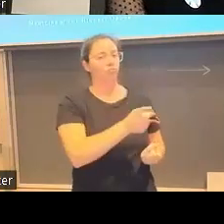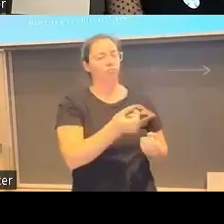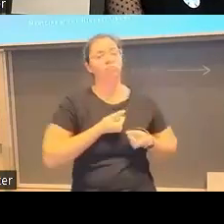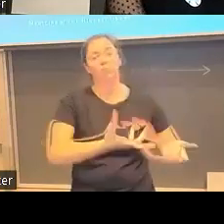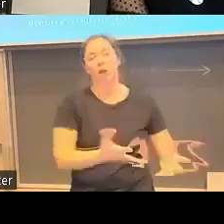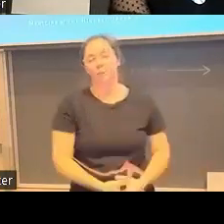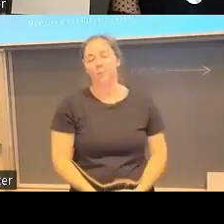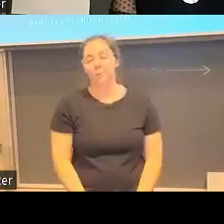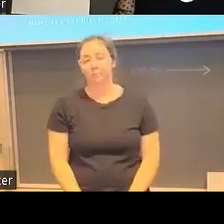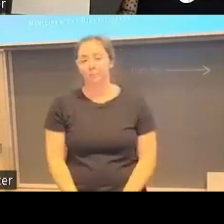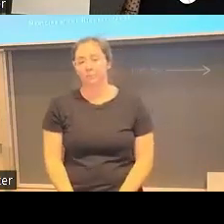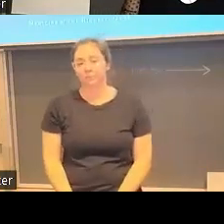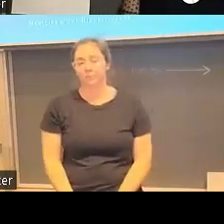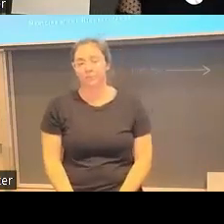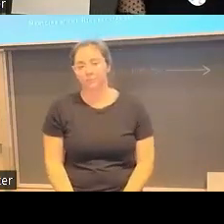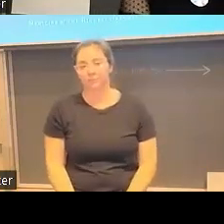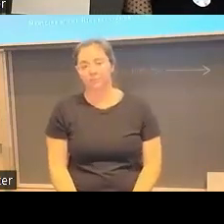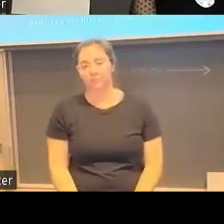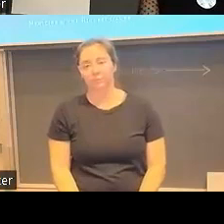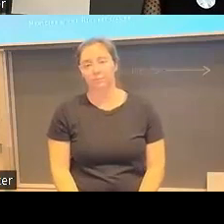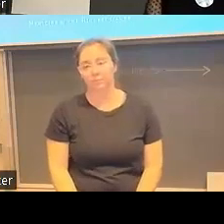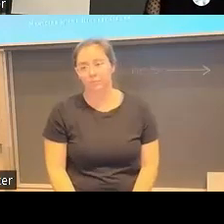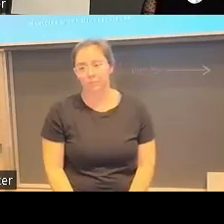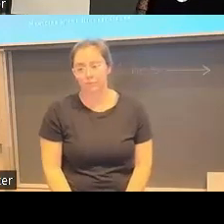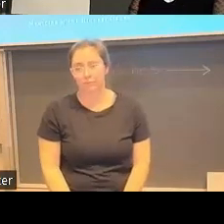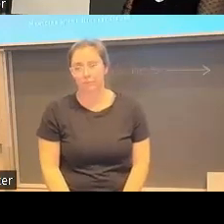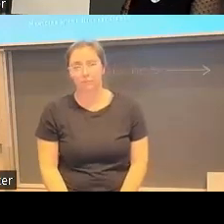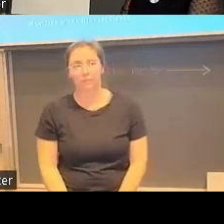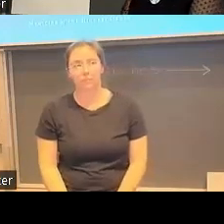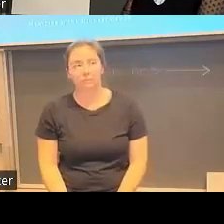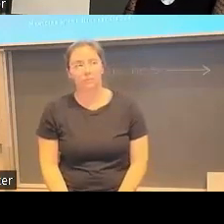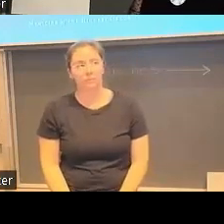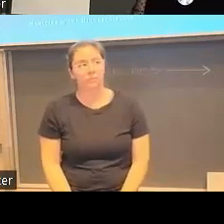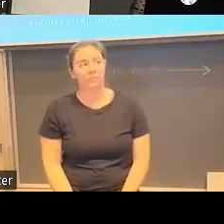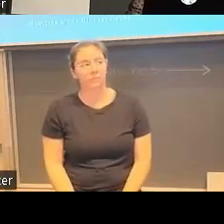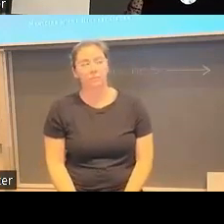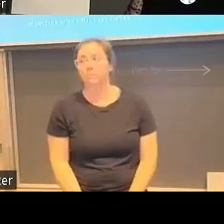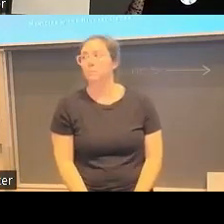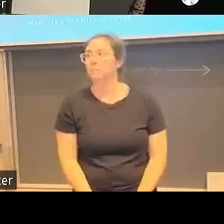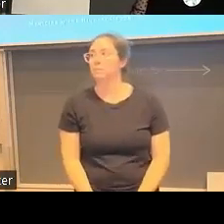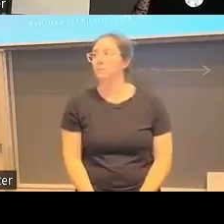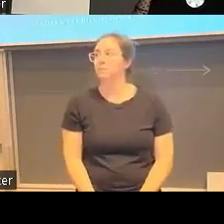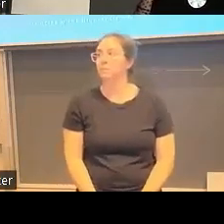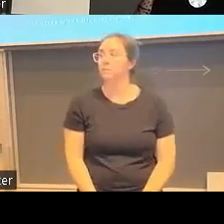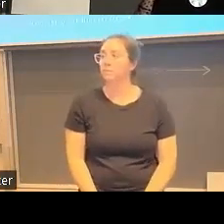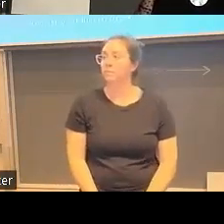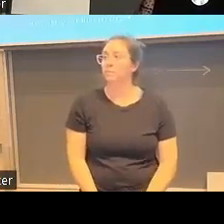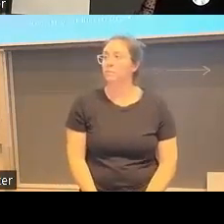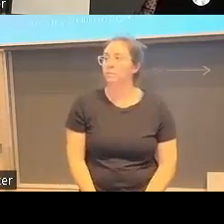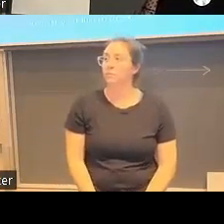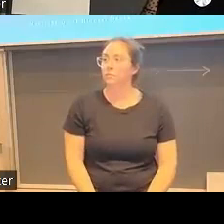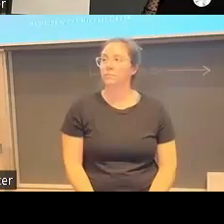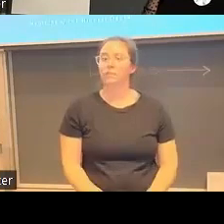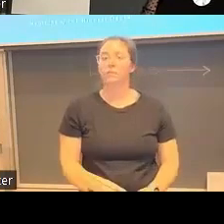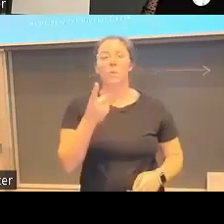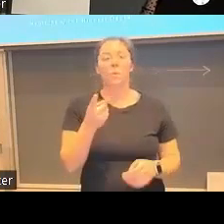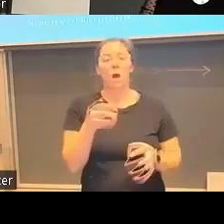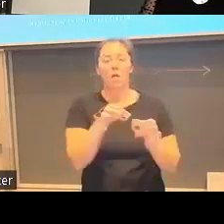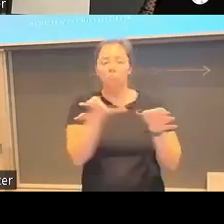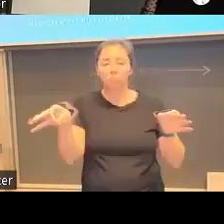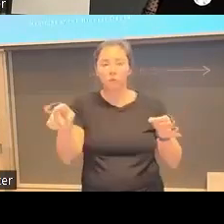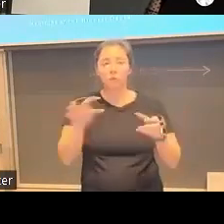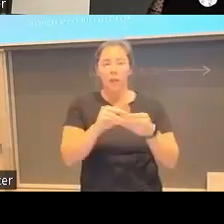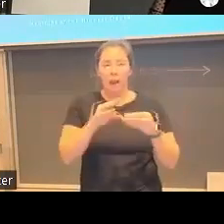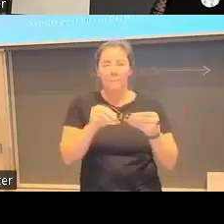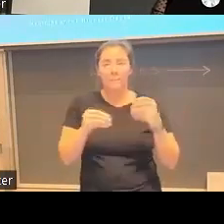symptoms yes I'm gonna hold on to one line that you very briefly said and I W to come back to